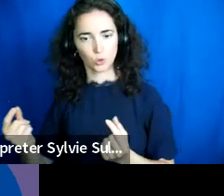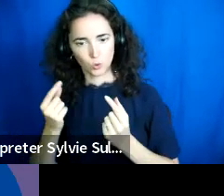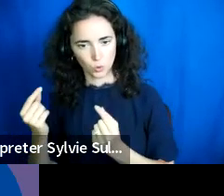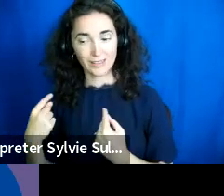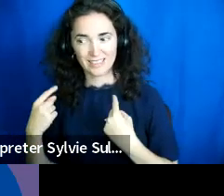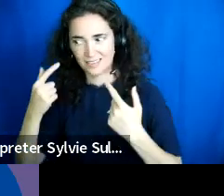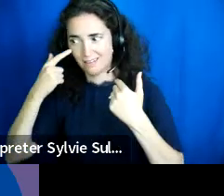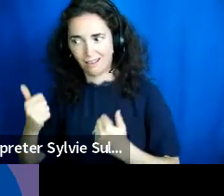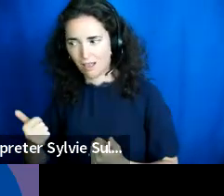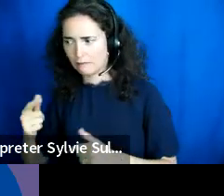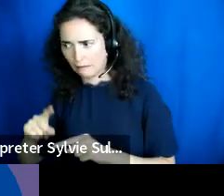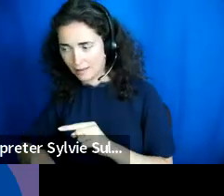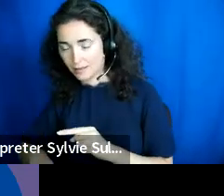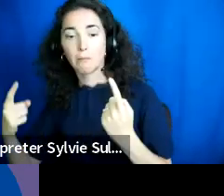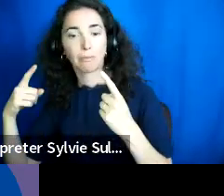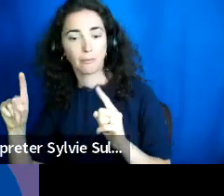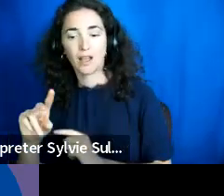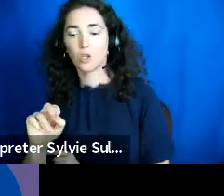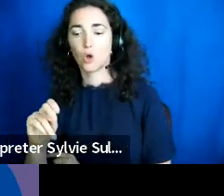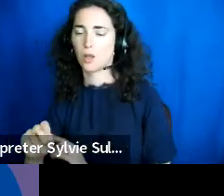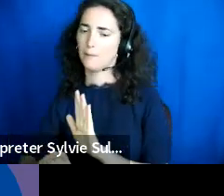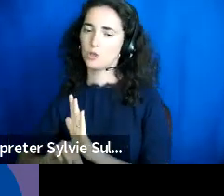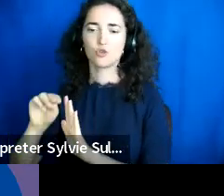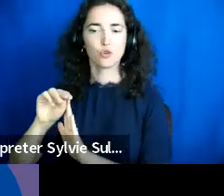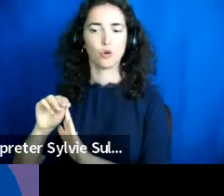Nolan showed great maturity, and will make an excellent camp able counselor.